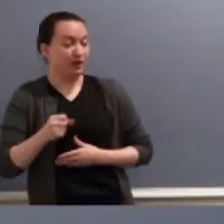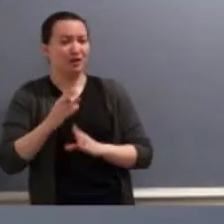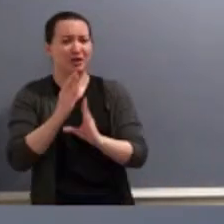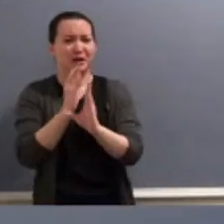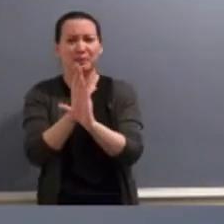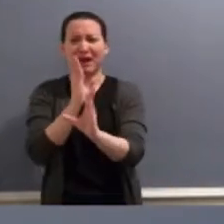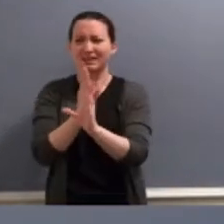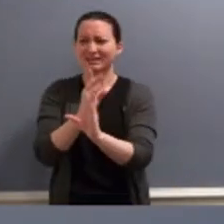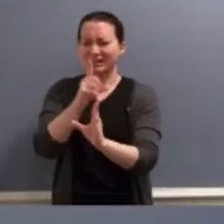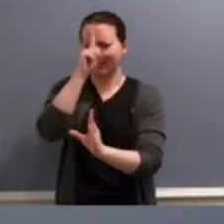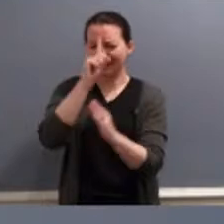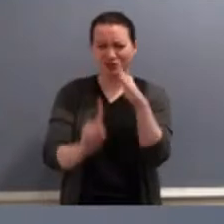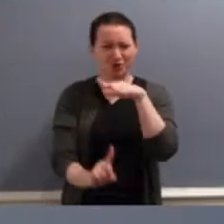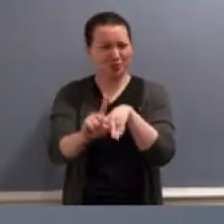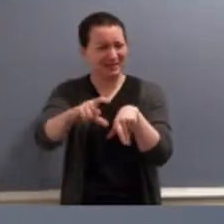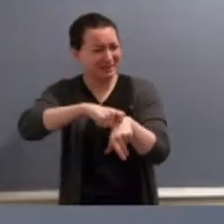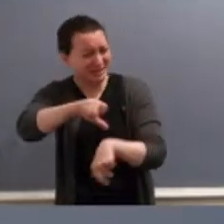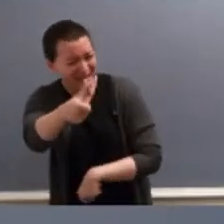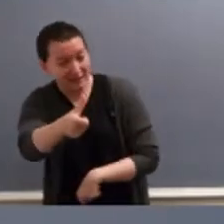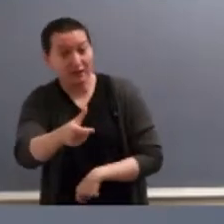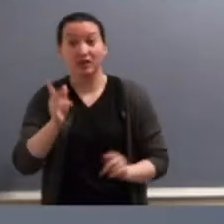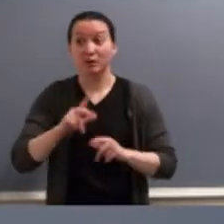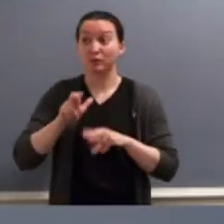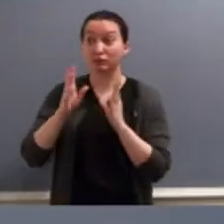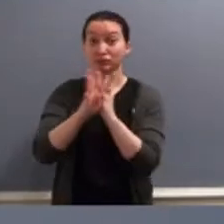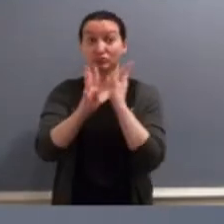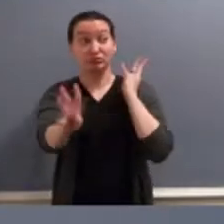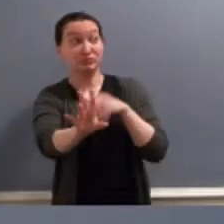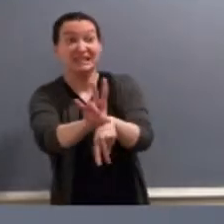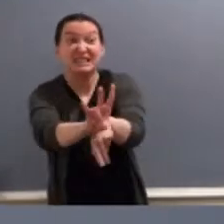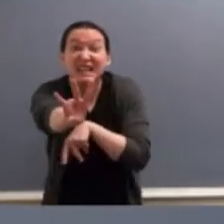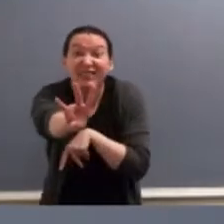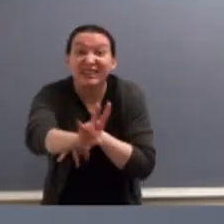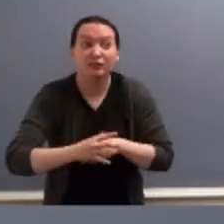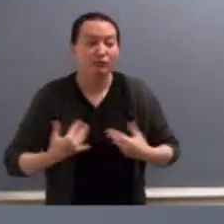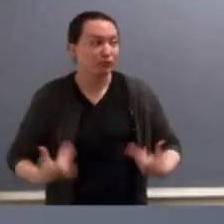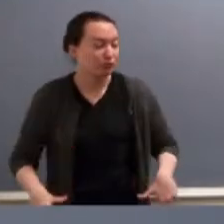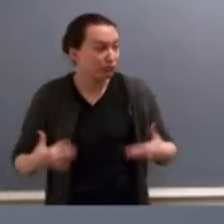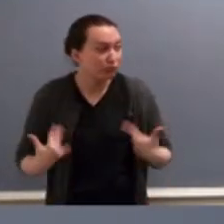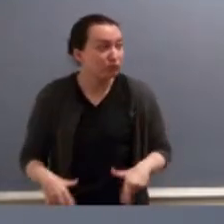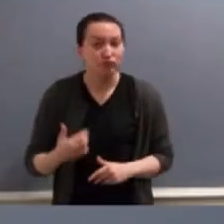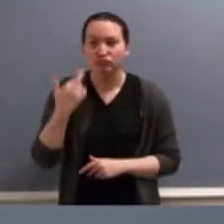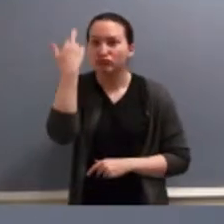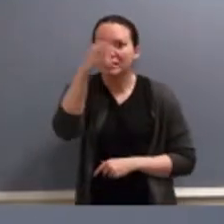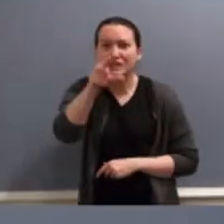supposed to show up at 10 o'clock and people were here at 7:00 a.m because they needed help